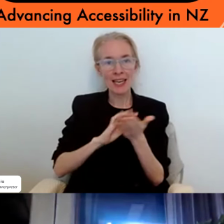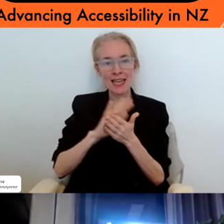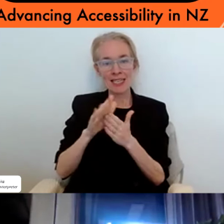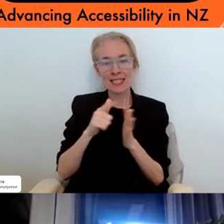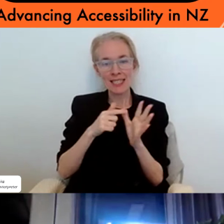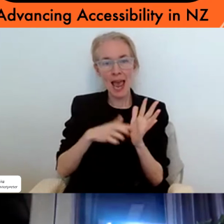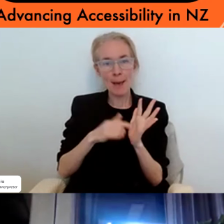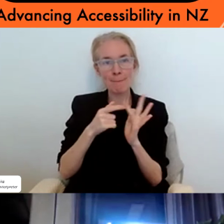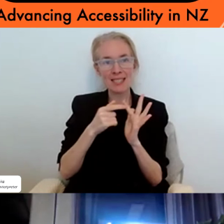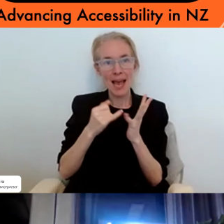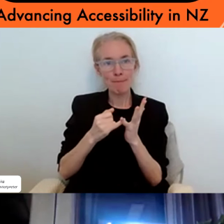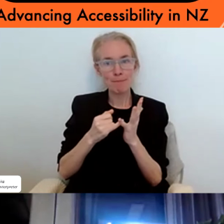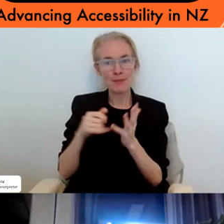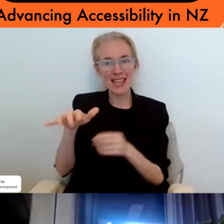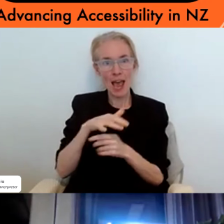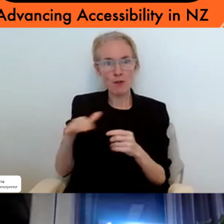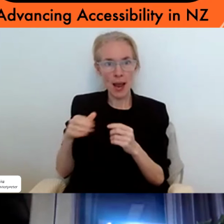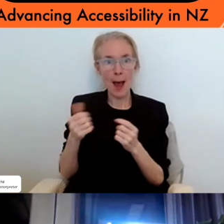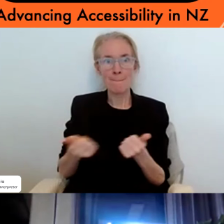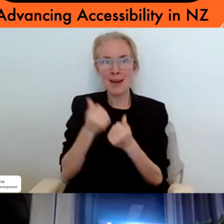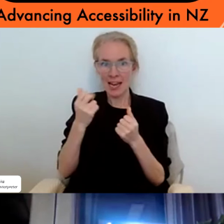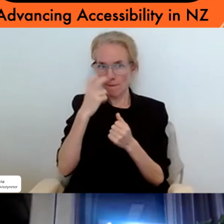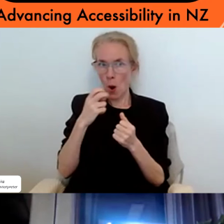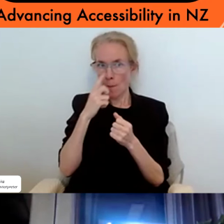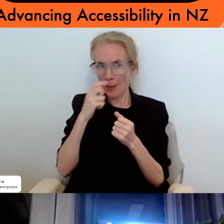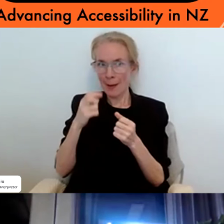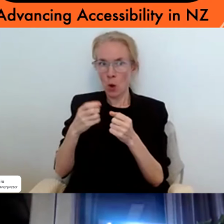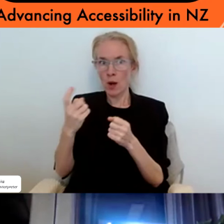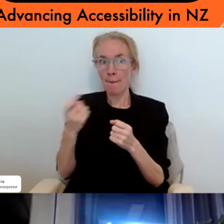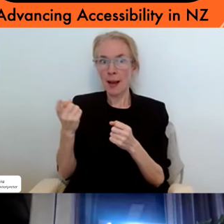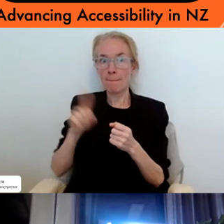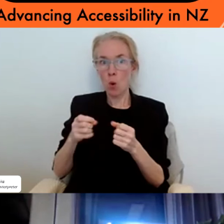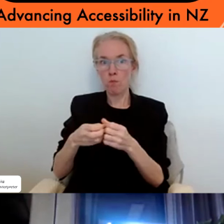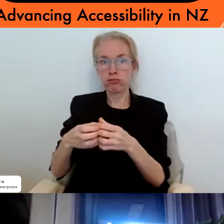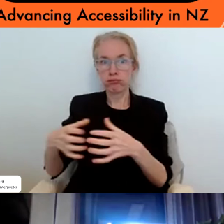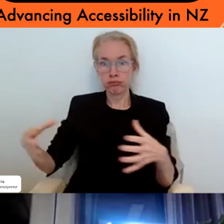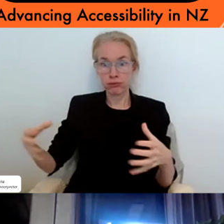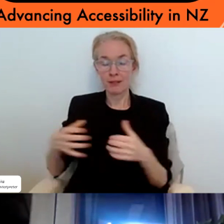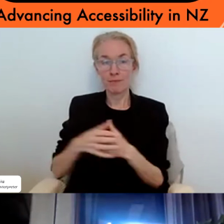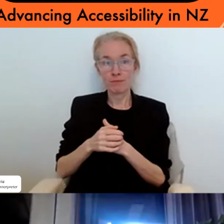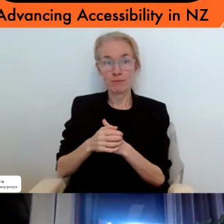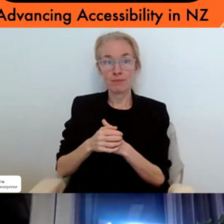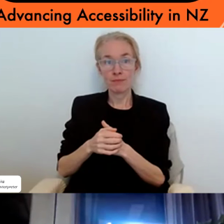they four years ago introduced, as GJ Gardner explained, they introduced